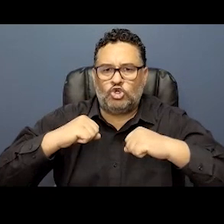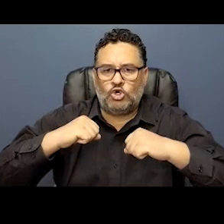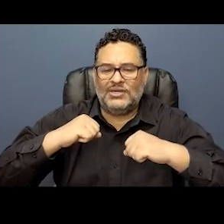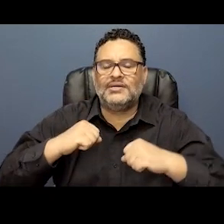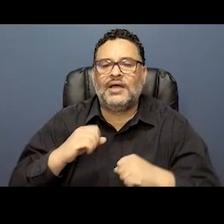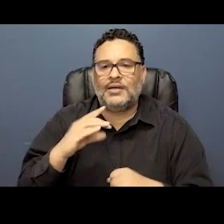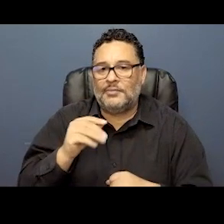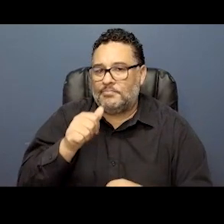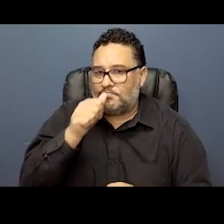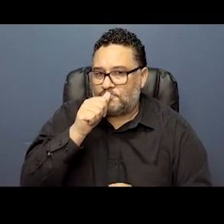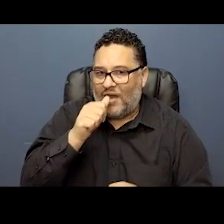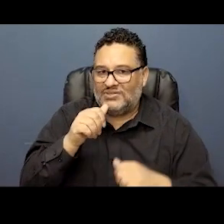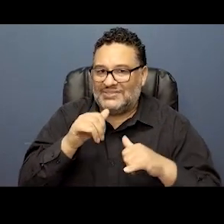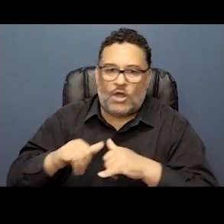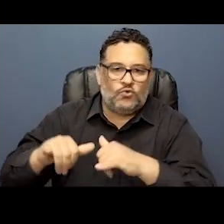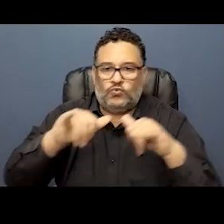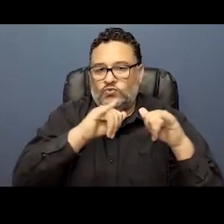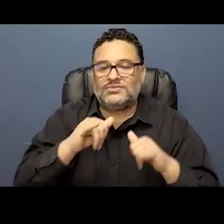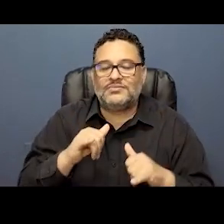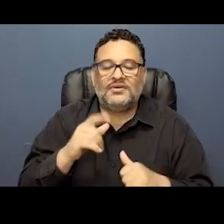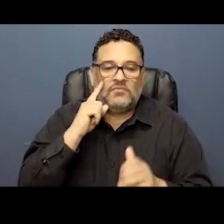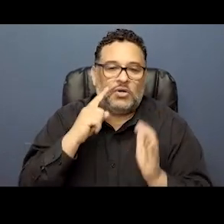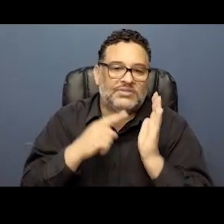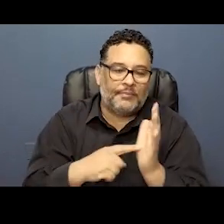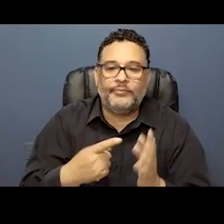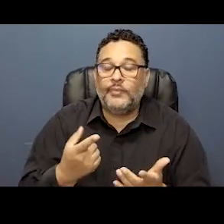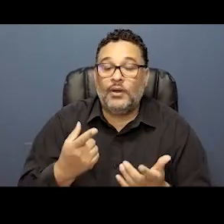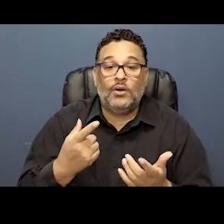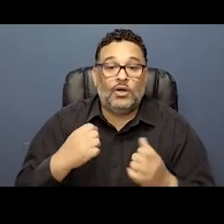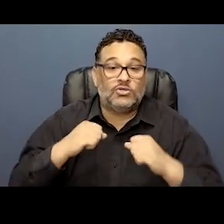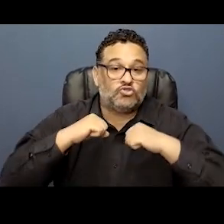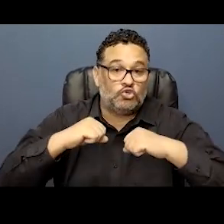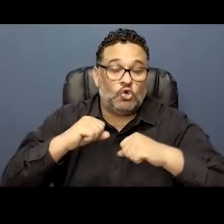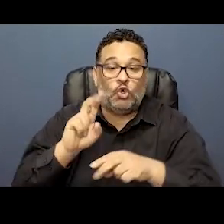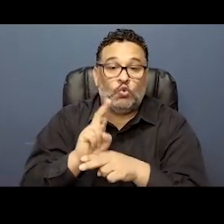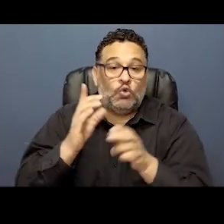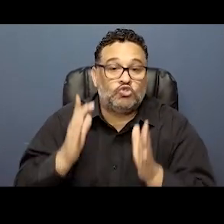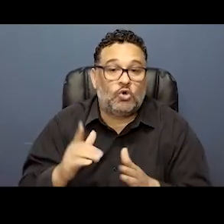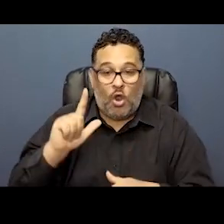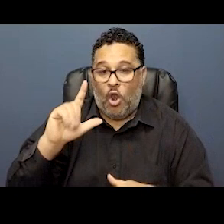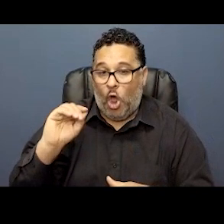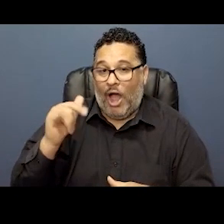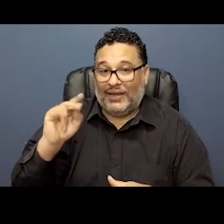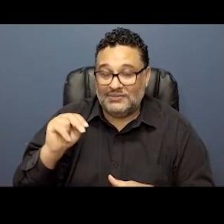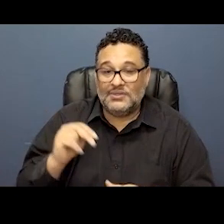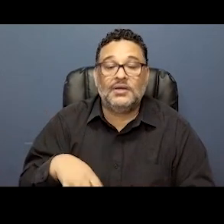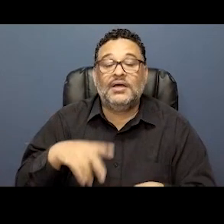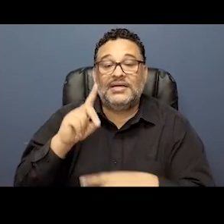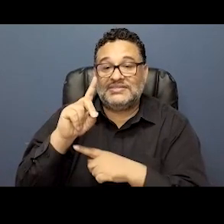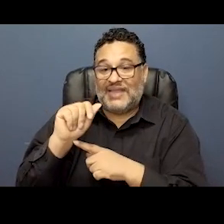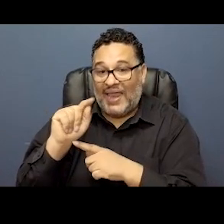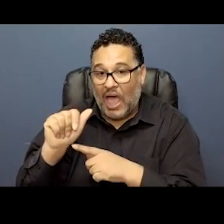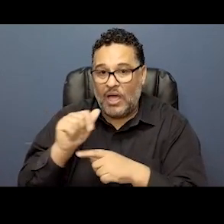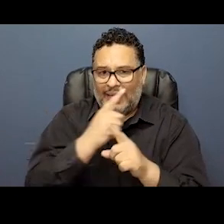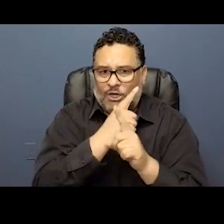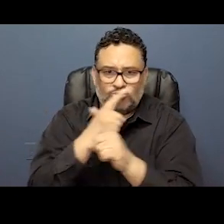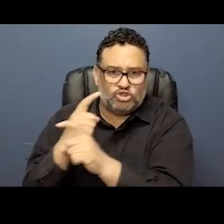standards. This includes things like secure user logins, data encryption, and protecting